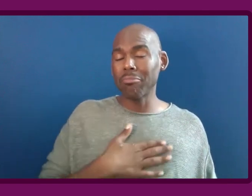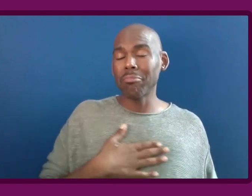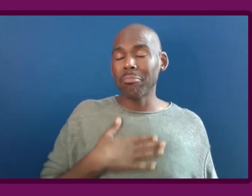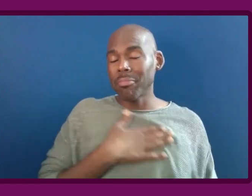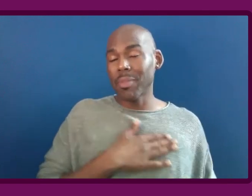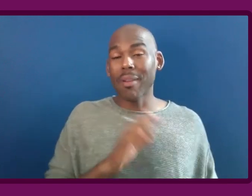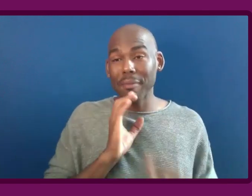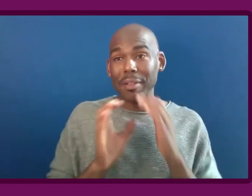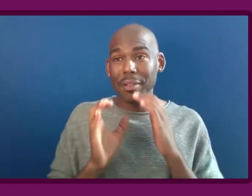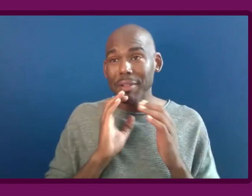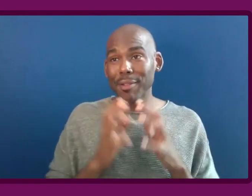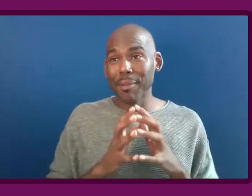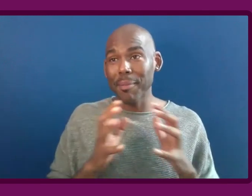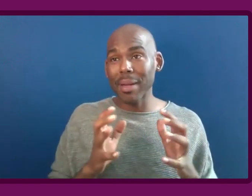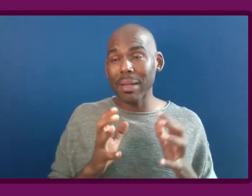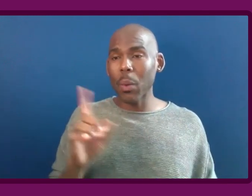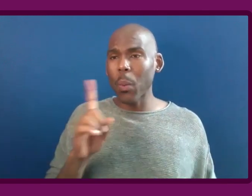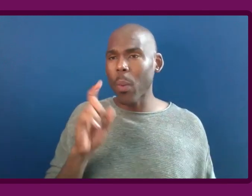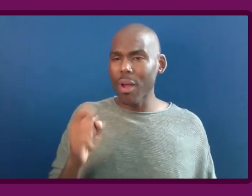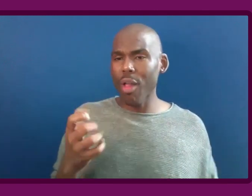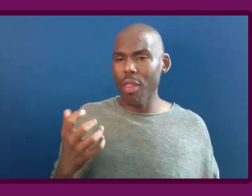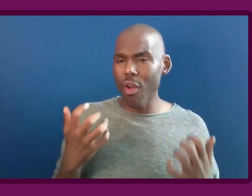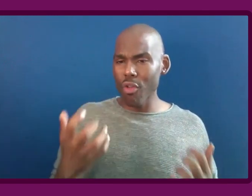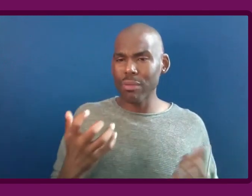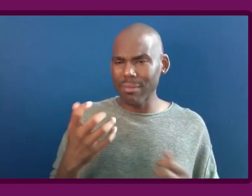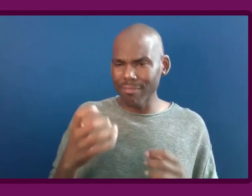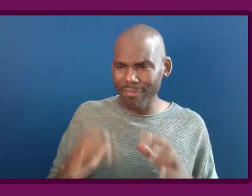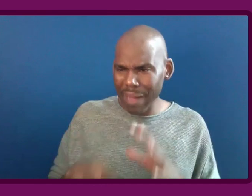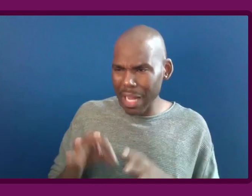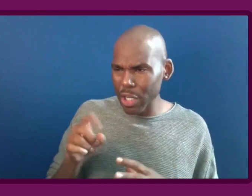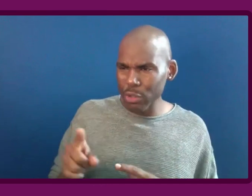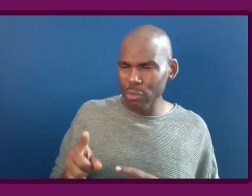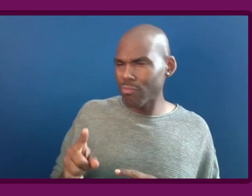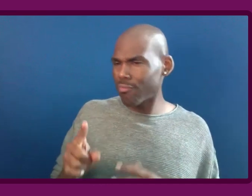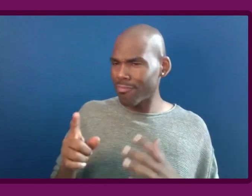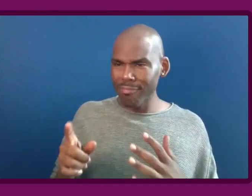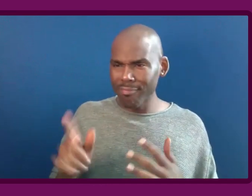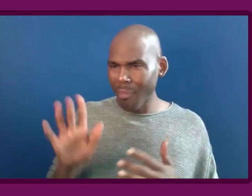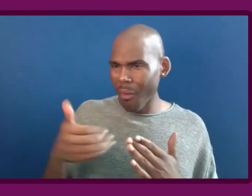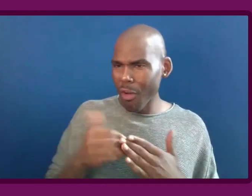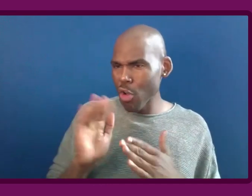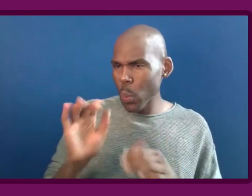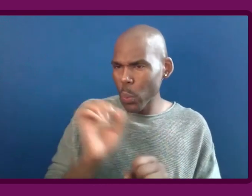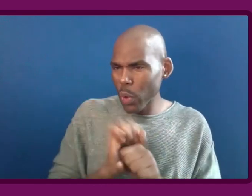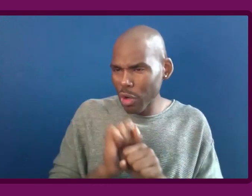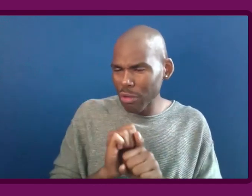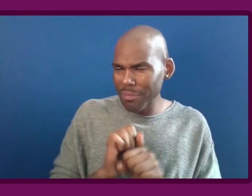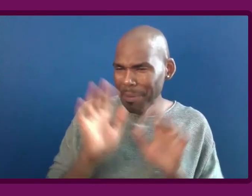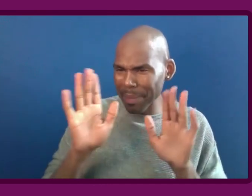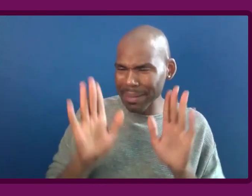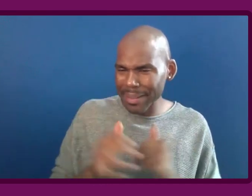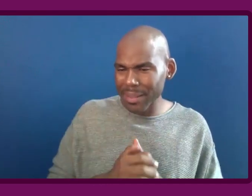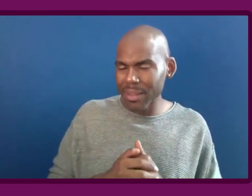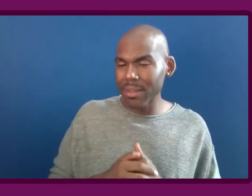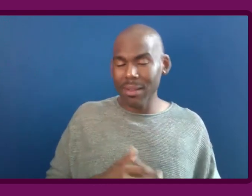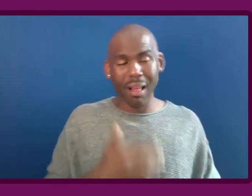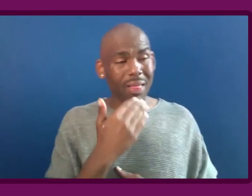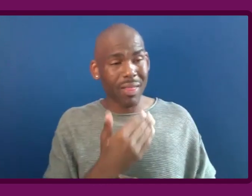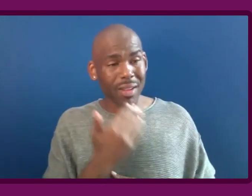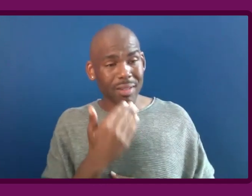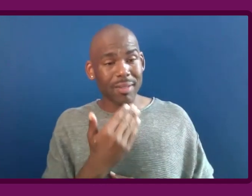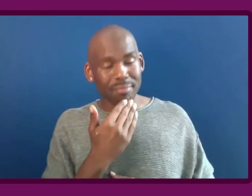Instagram, on Twitter, and on Facebook. You can find me, Maryangel, in Twitter at maryangel_ and